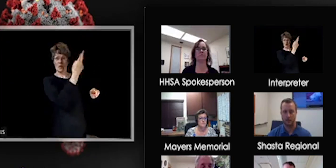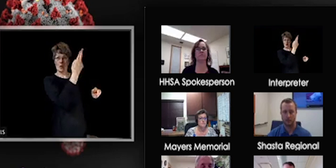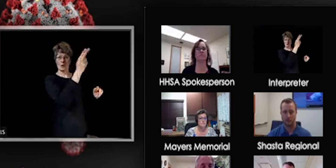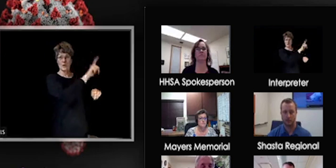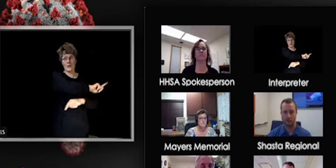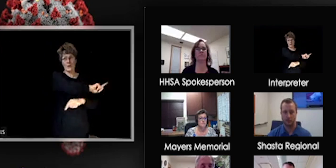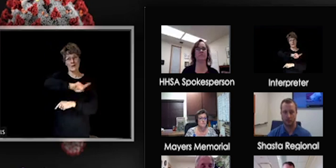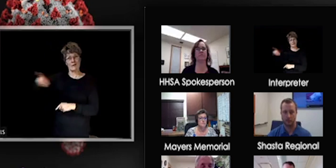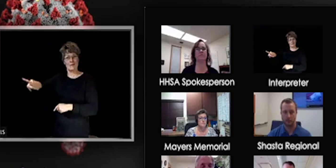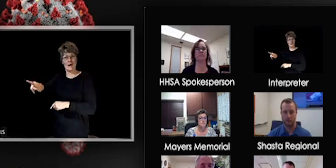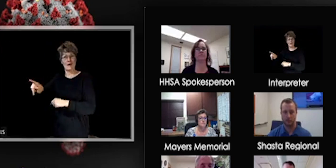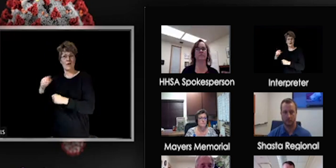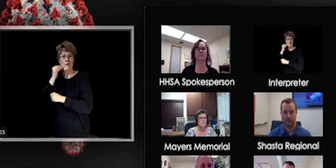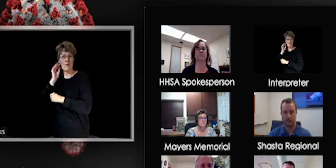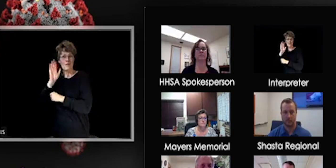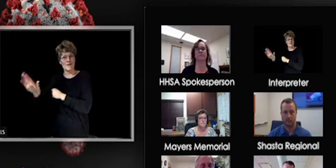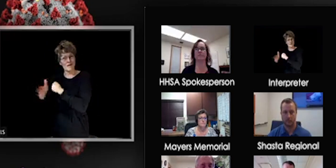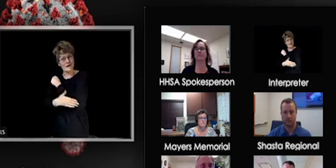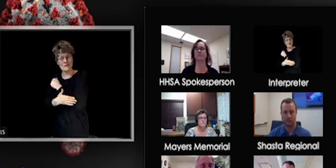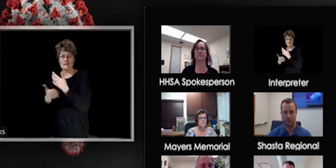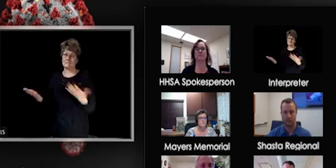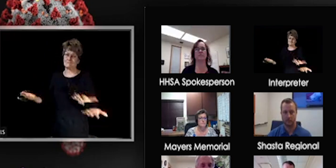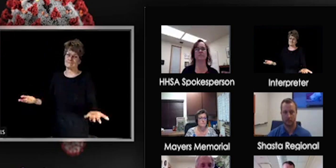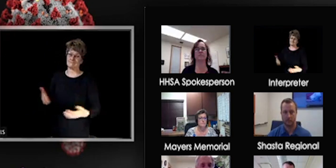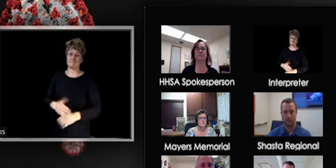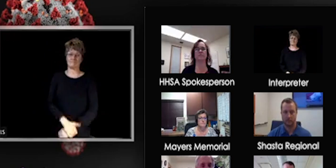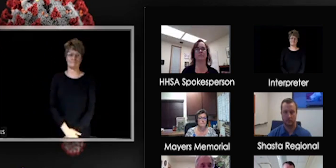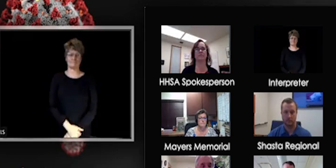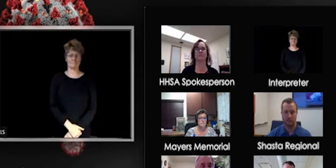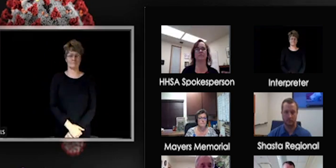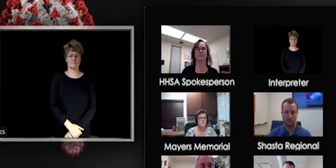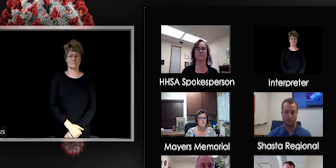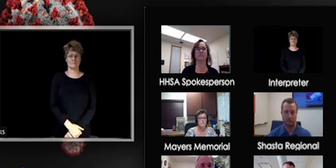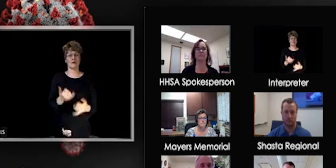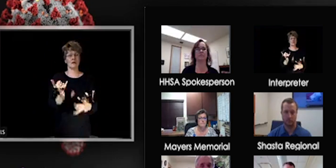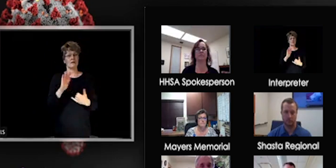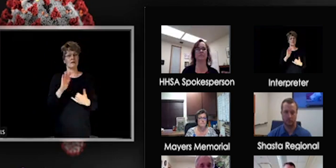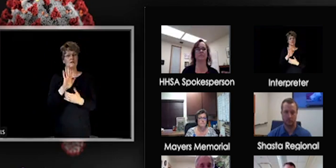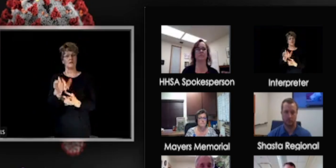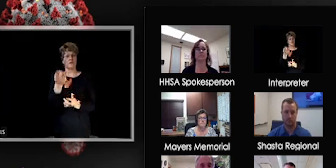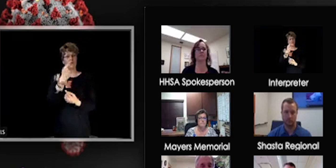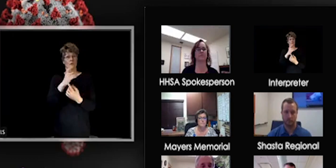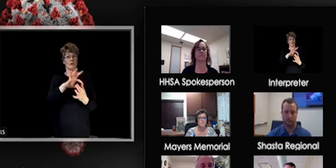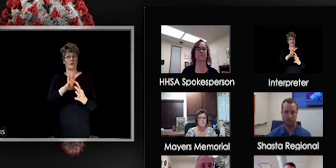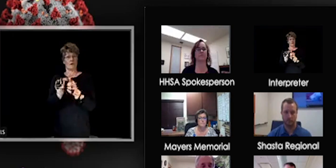church in Chico or, I’m sorry, Oroville, and I know there have been several cases detected